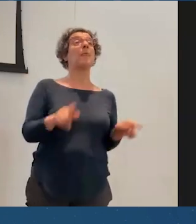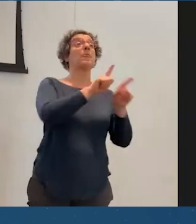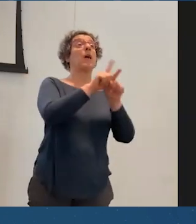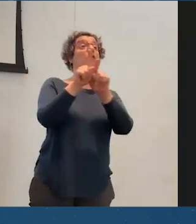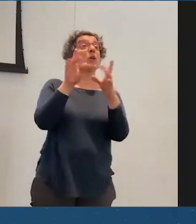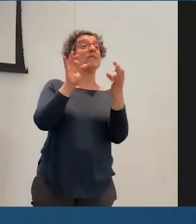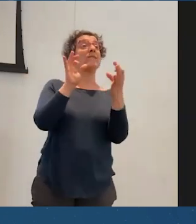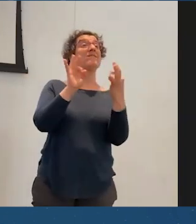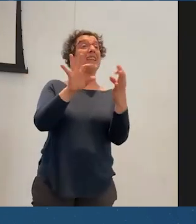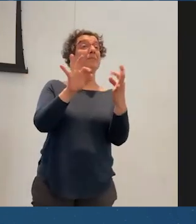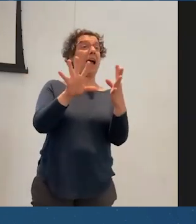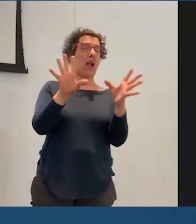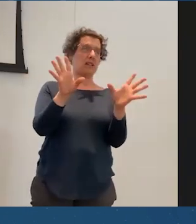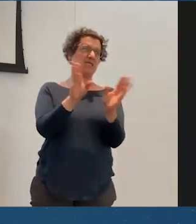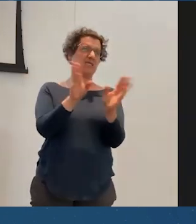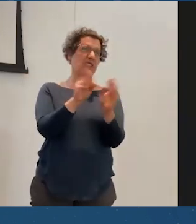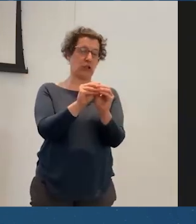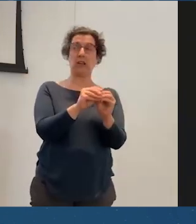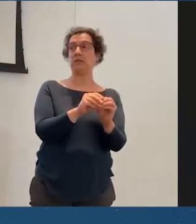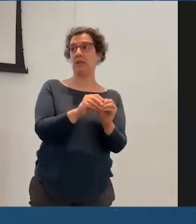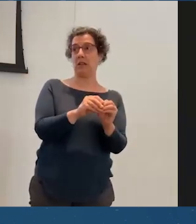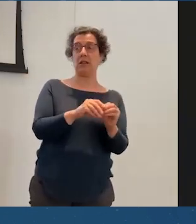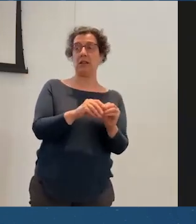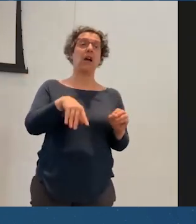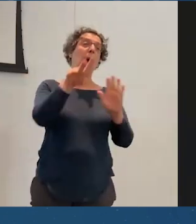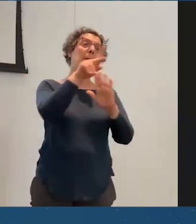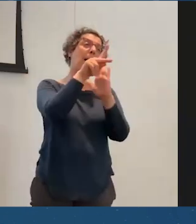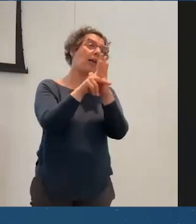which-- what you might see from, for example, policy teams